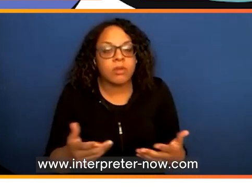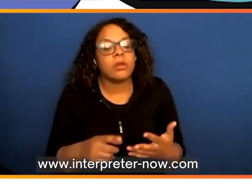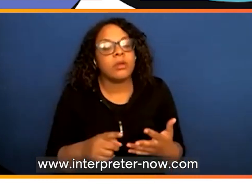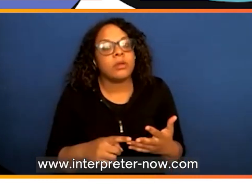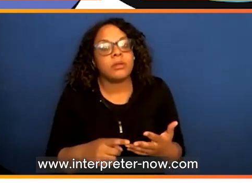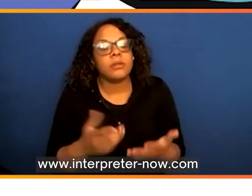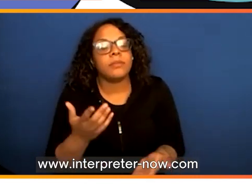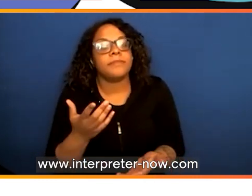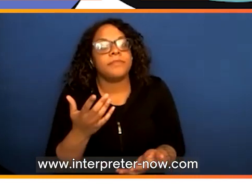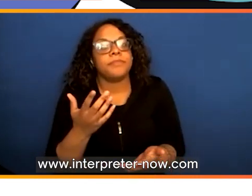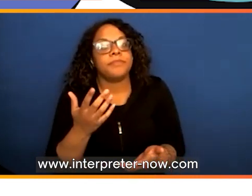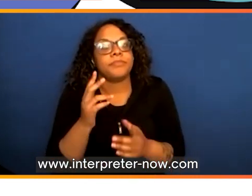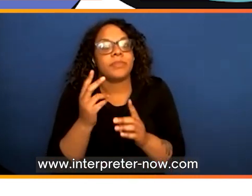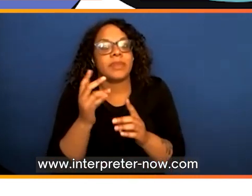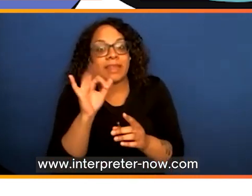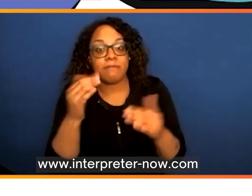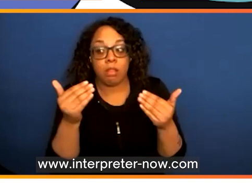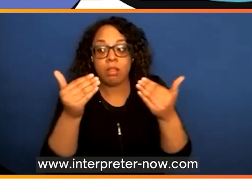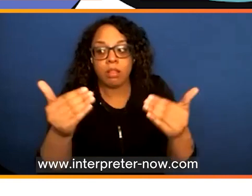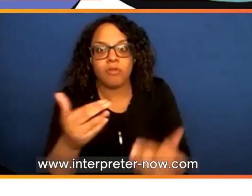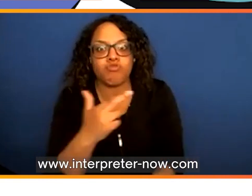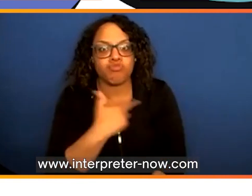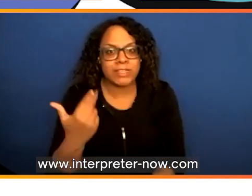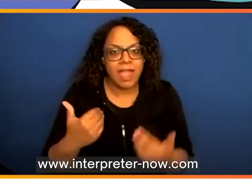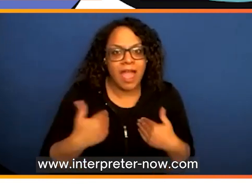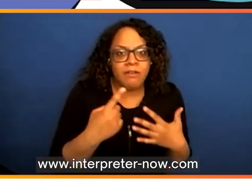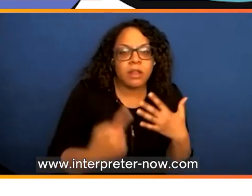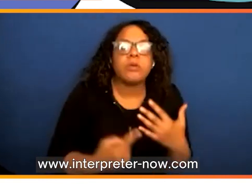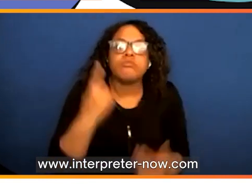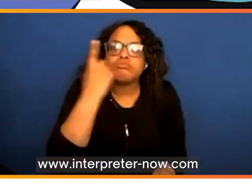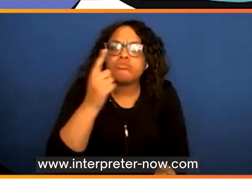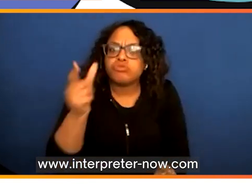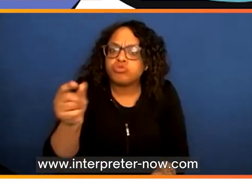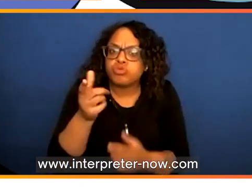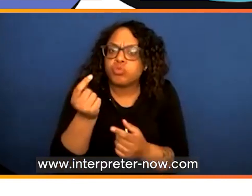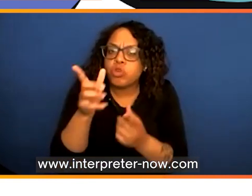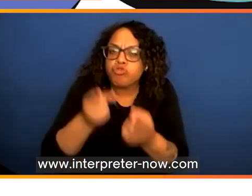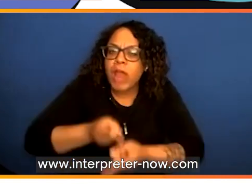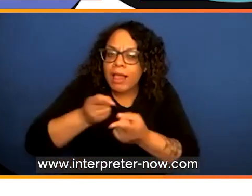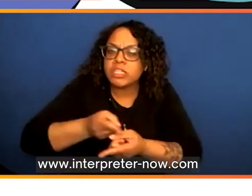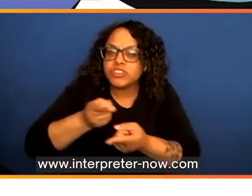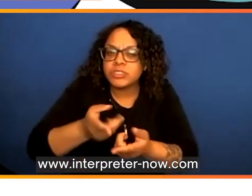you've worked with so many men, what do you say to folks? But let's start with your own challenges first.